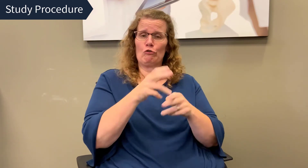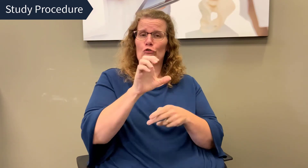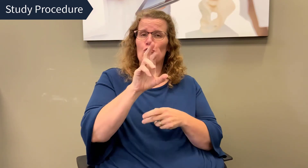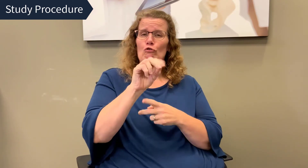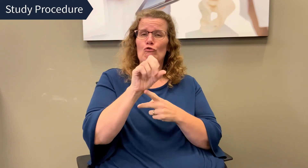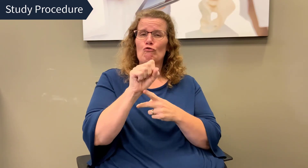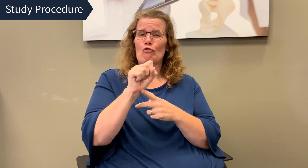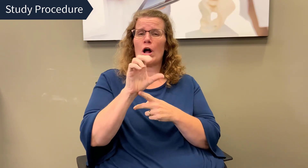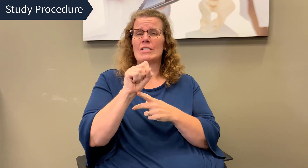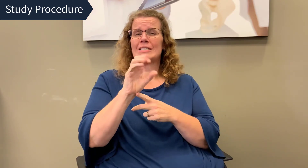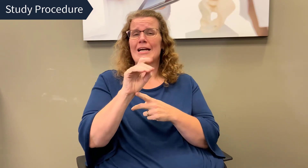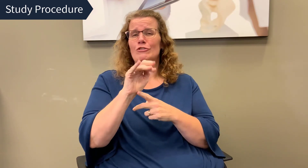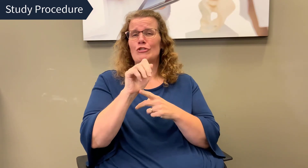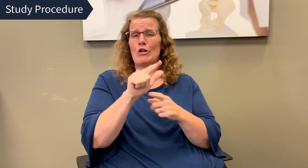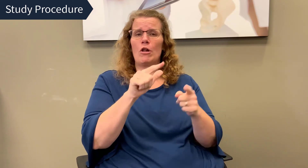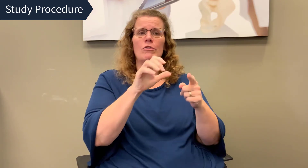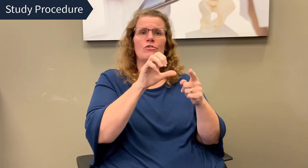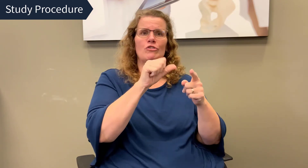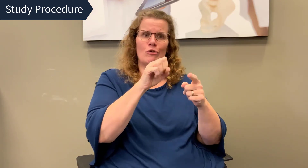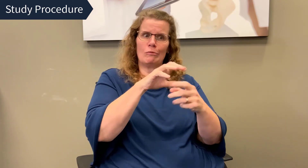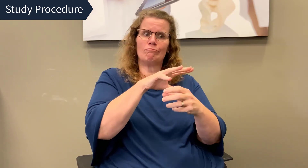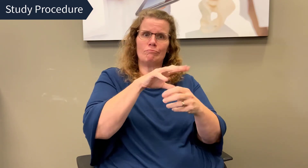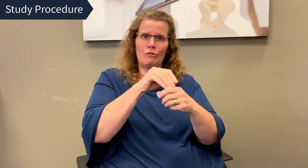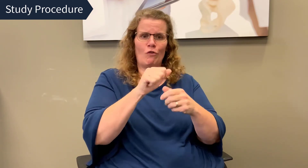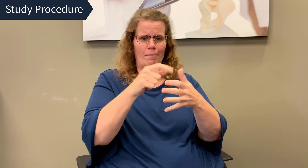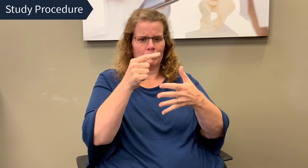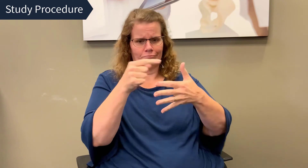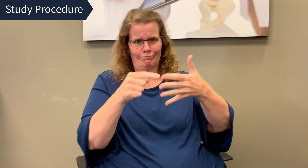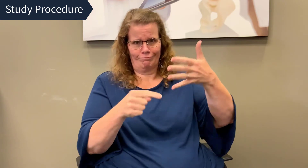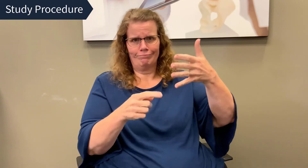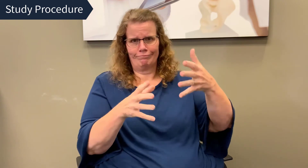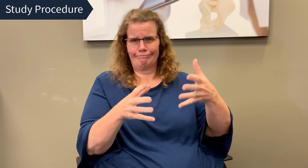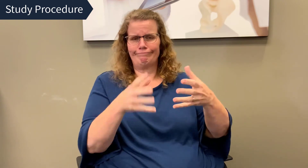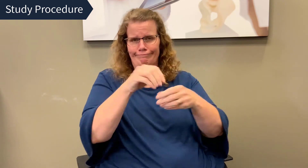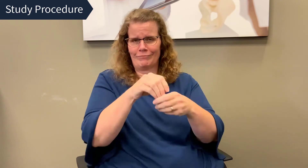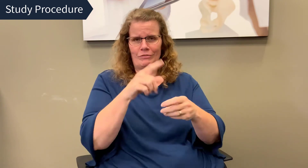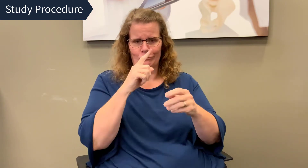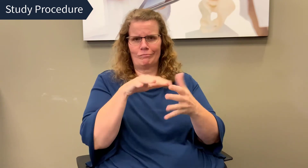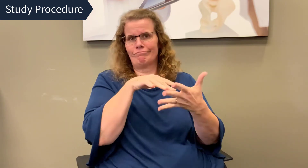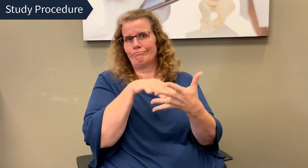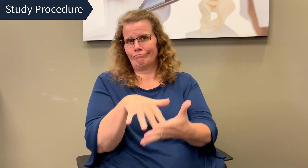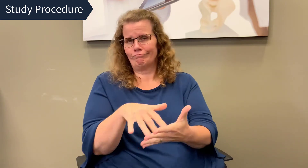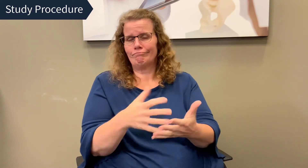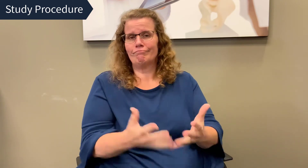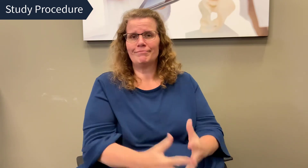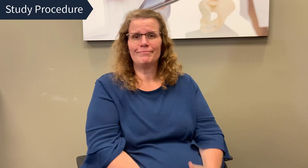And in our case, this was calling health care offices, and then the results of the activity are compared.